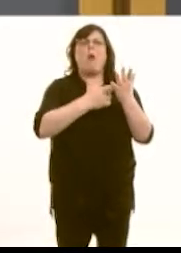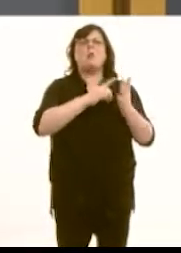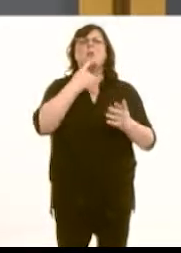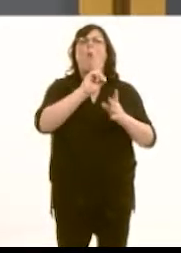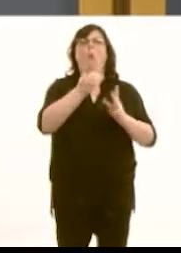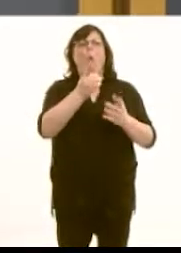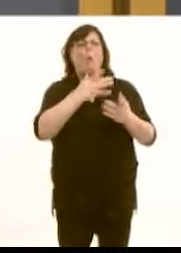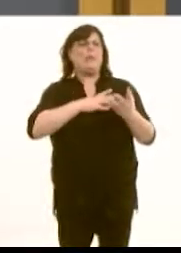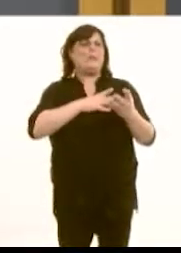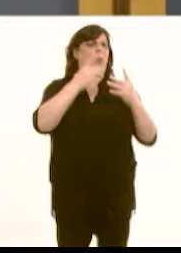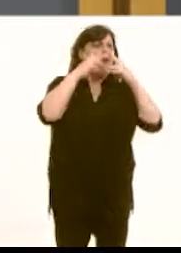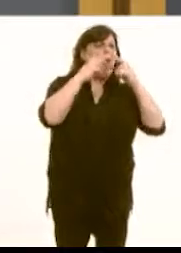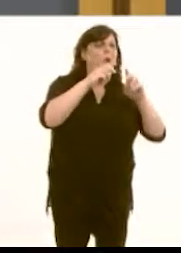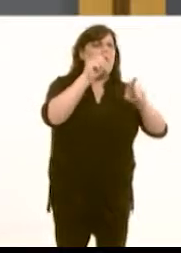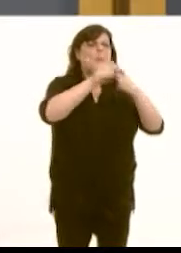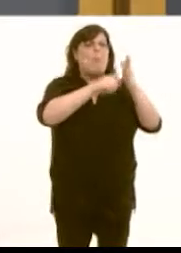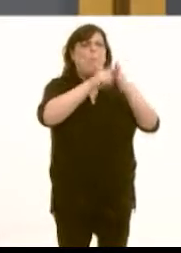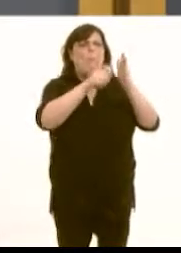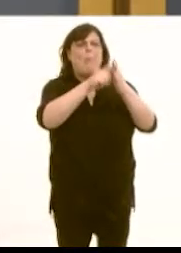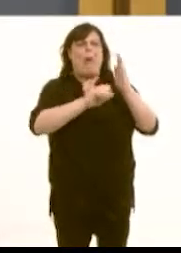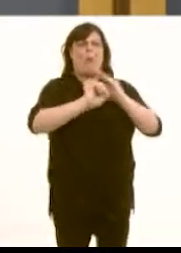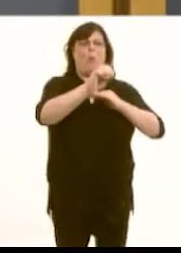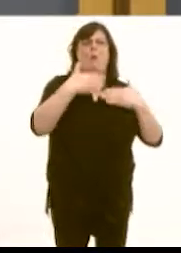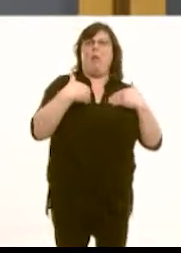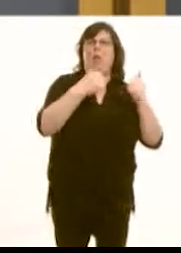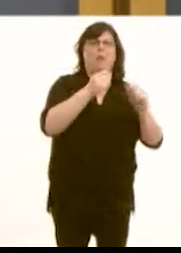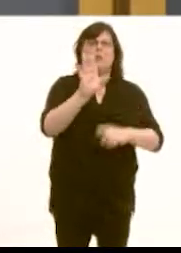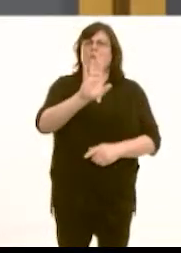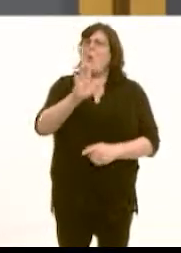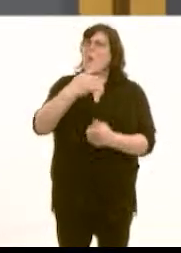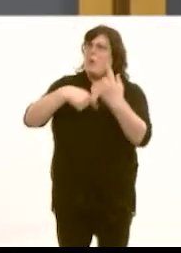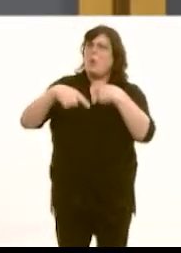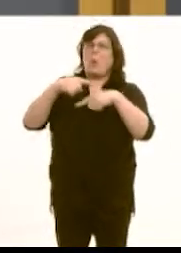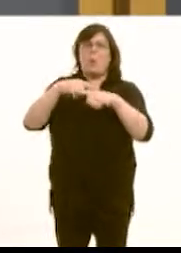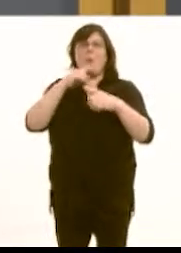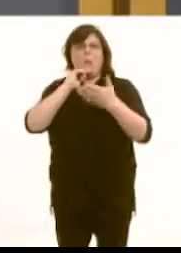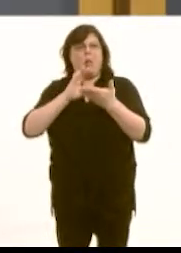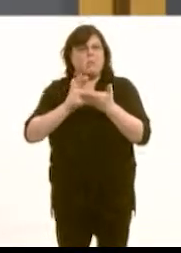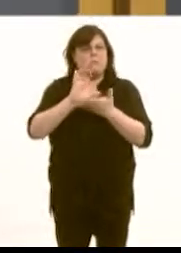markets, but on the spirit of co-operation and investment we have created to ensure that